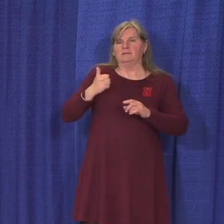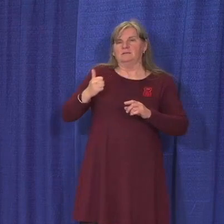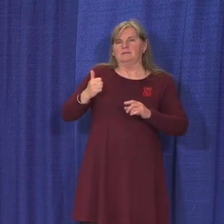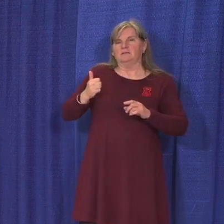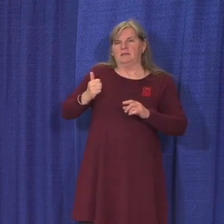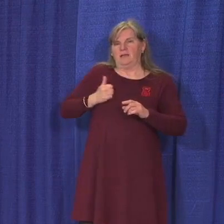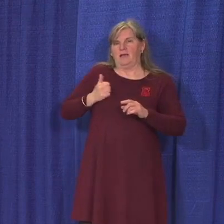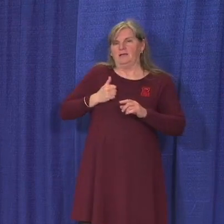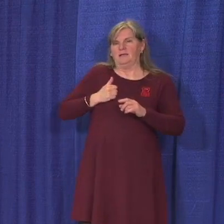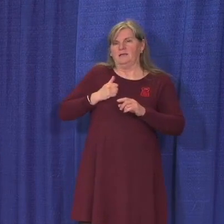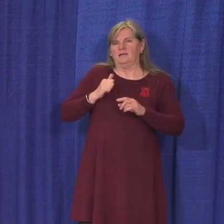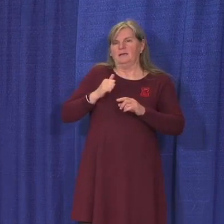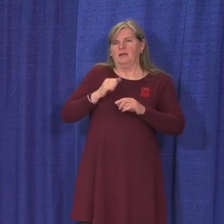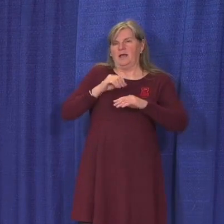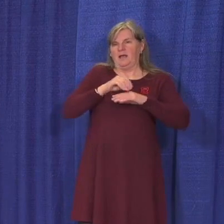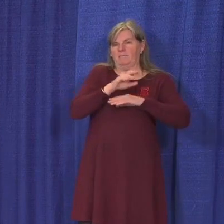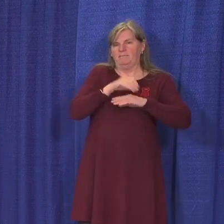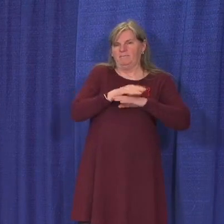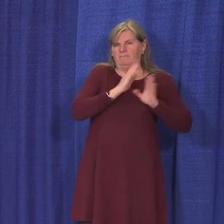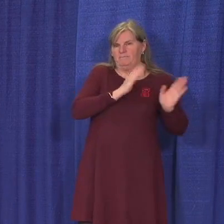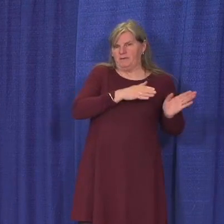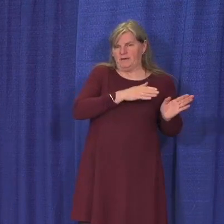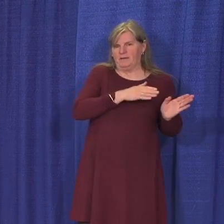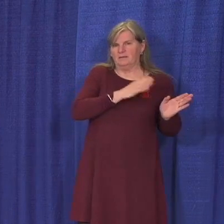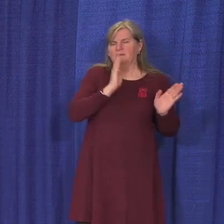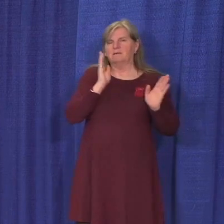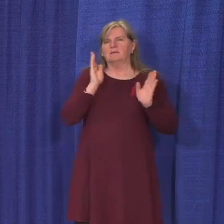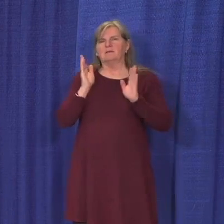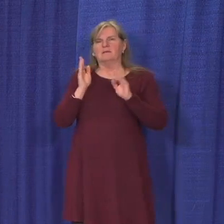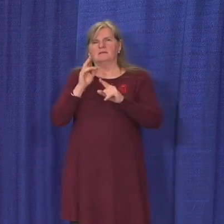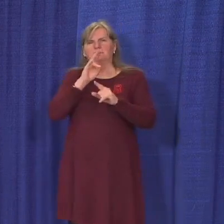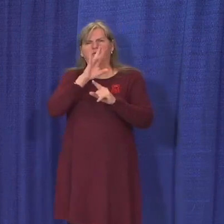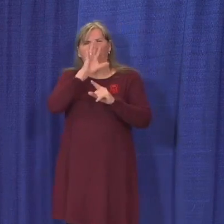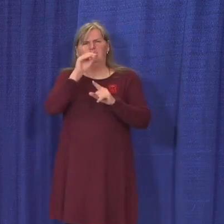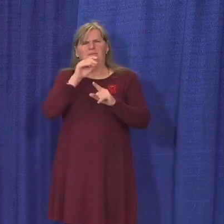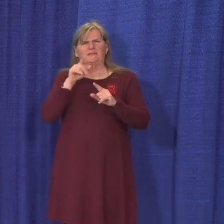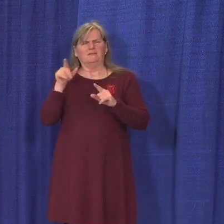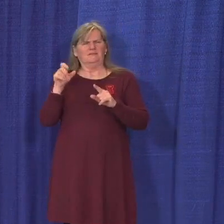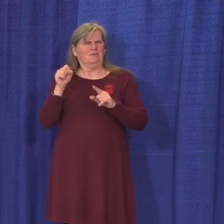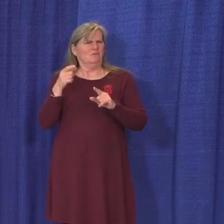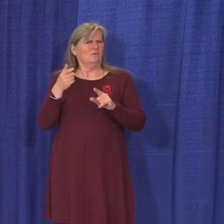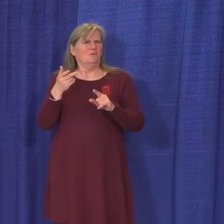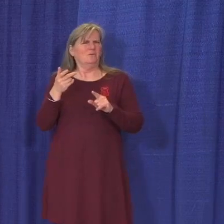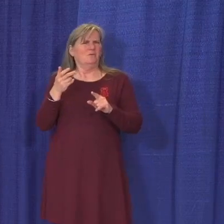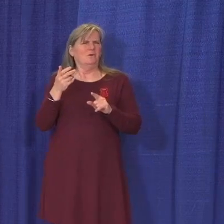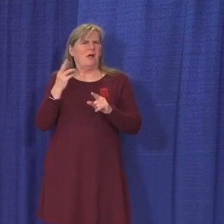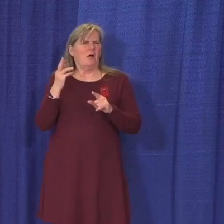being the marker and Doctor Hanley has been very good over the months of describing that as